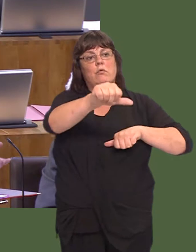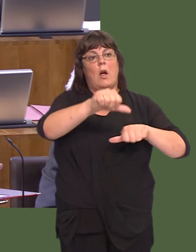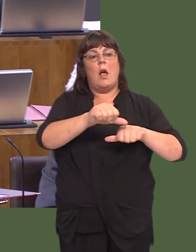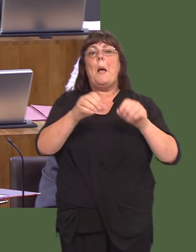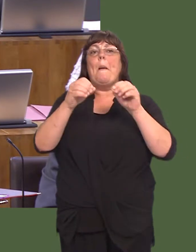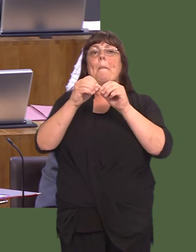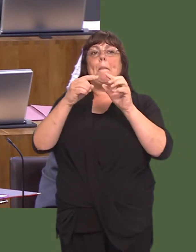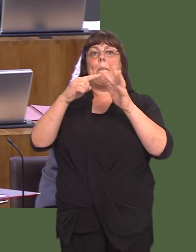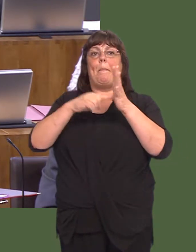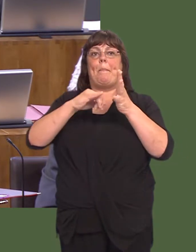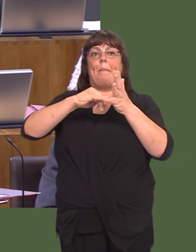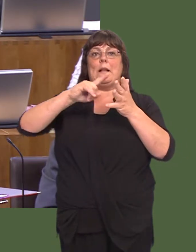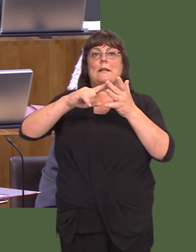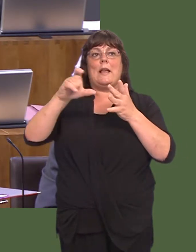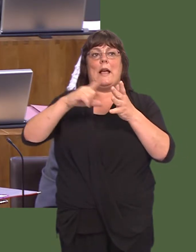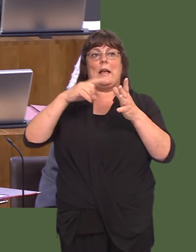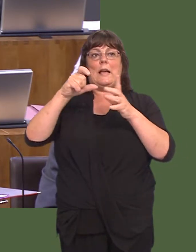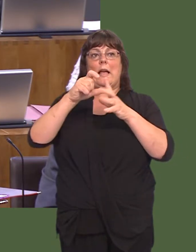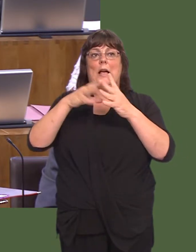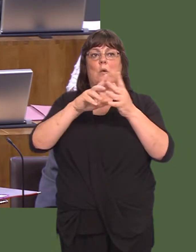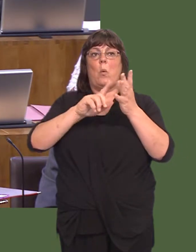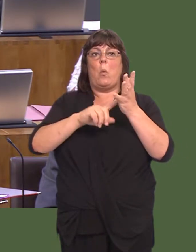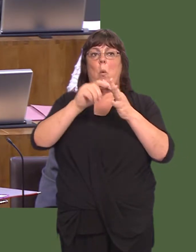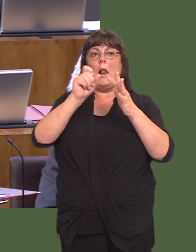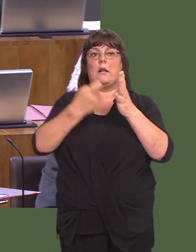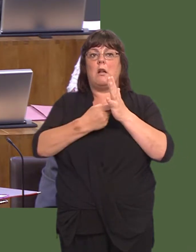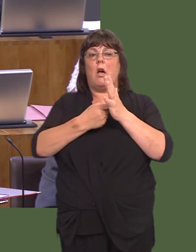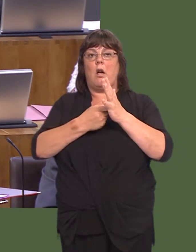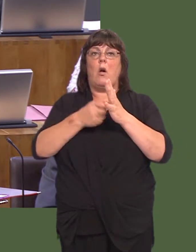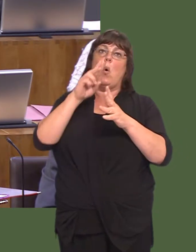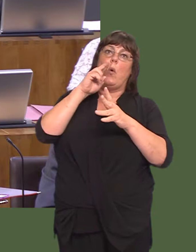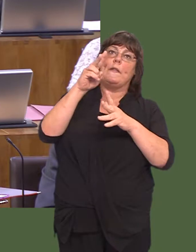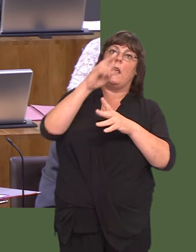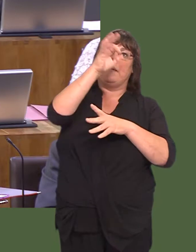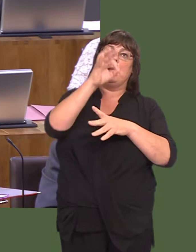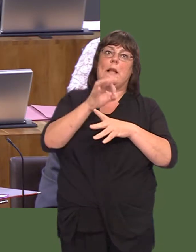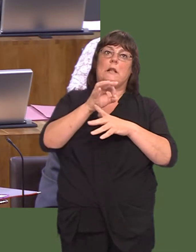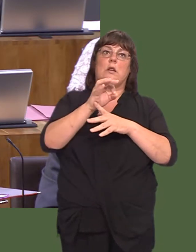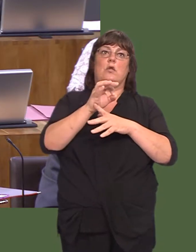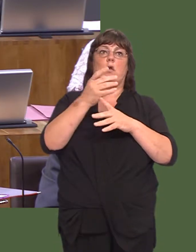One example: in Betsi Cadwaladr, weíve seen the percentage of CAMHS referrals seen within